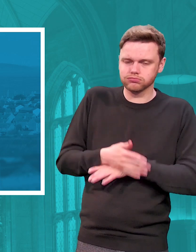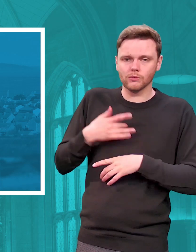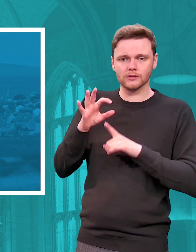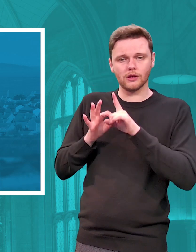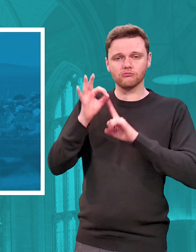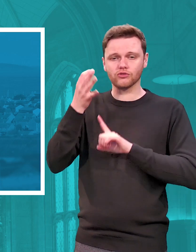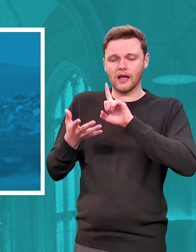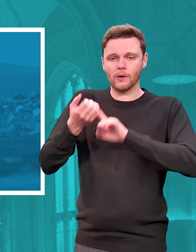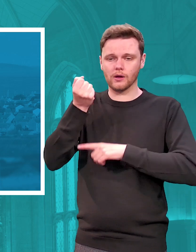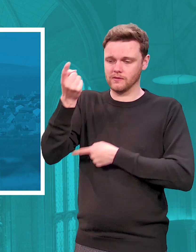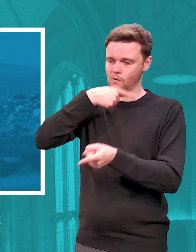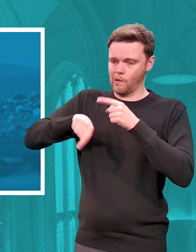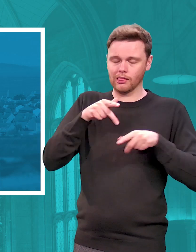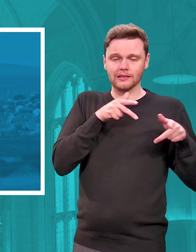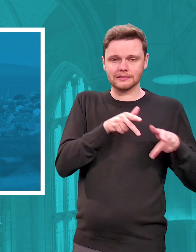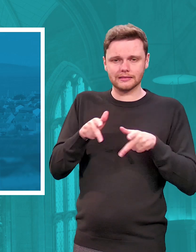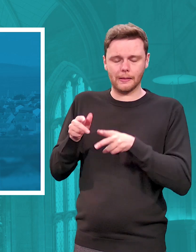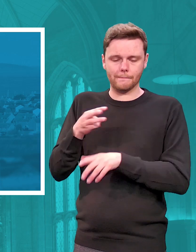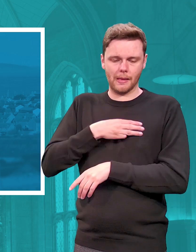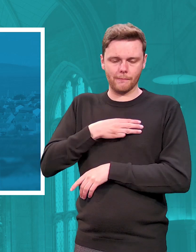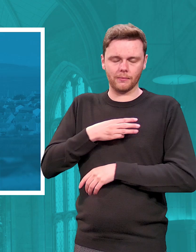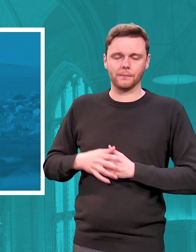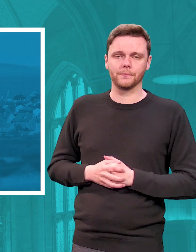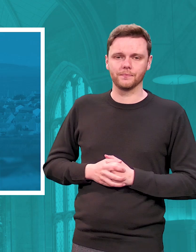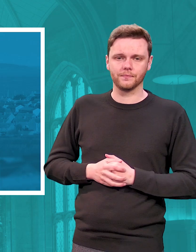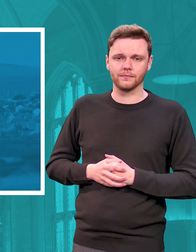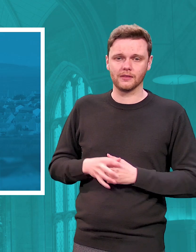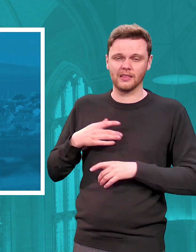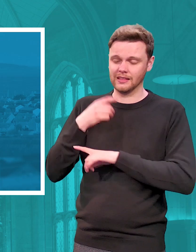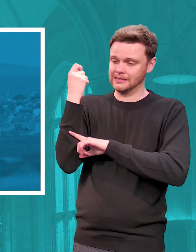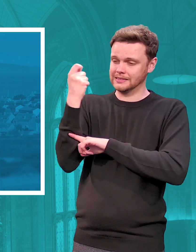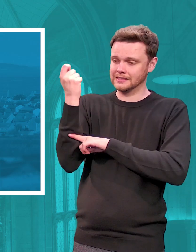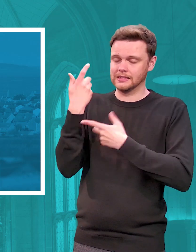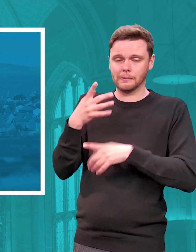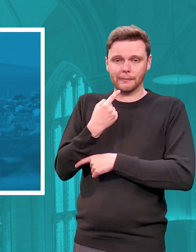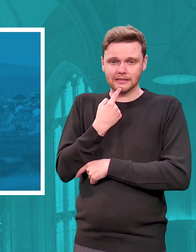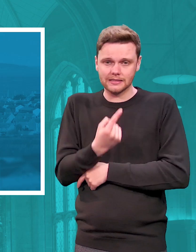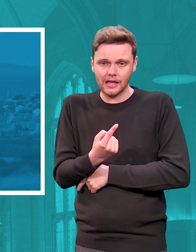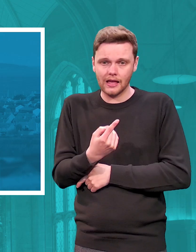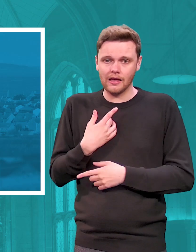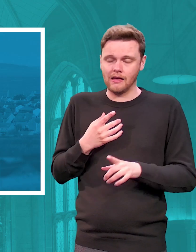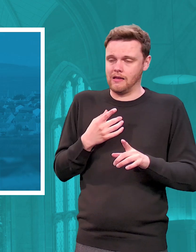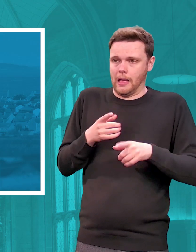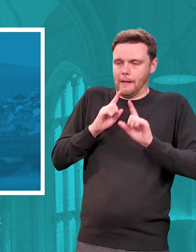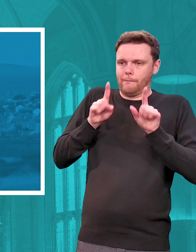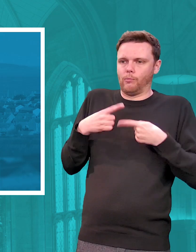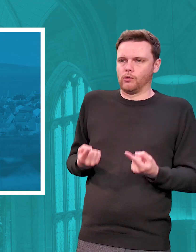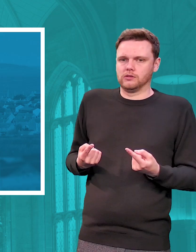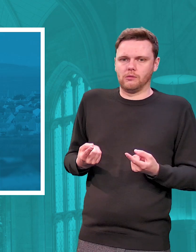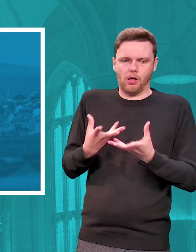of all the schemes members. The successes I've mentioned earlier could not have been possible without their contribution.